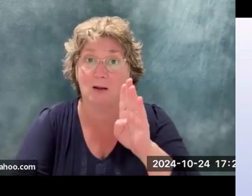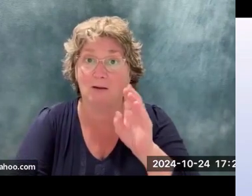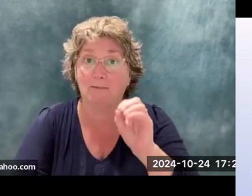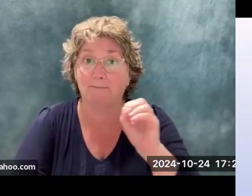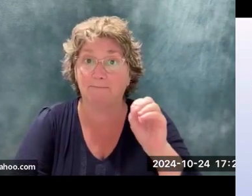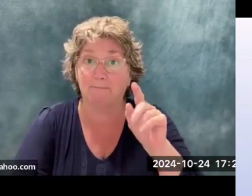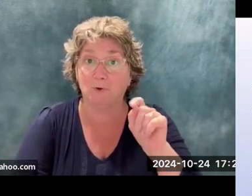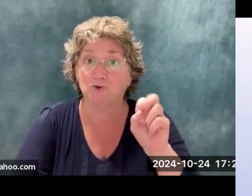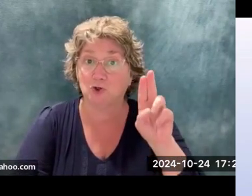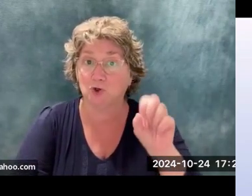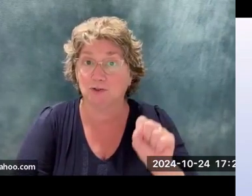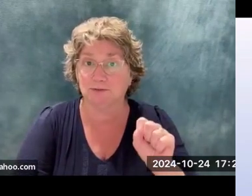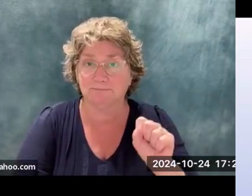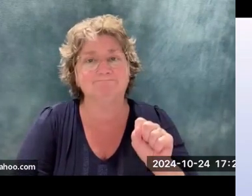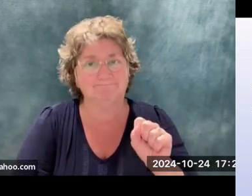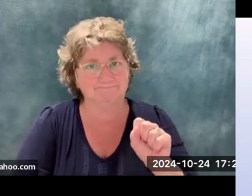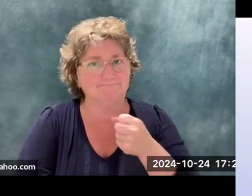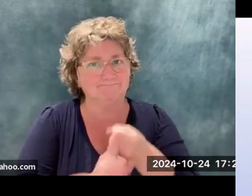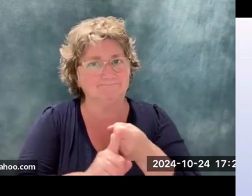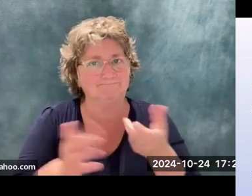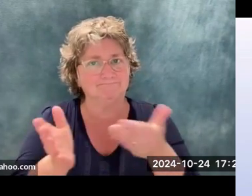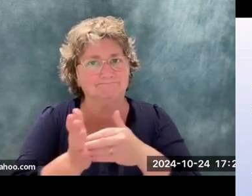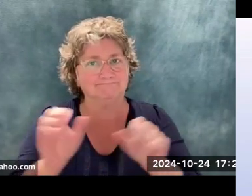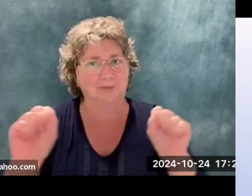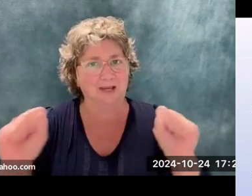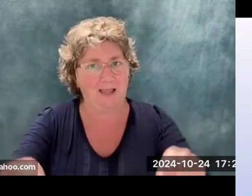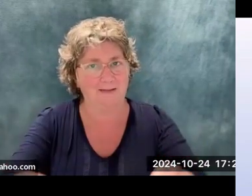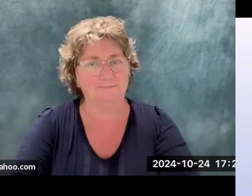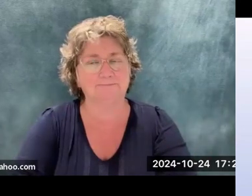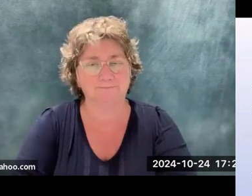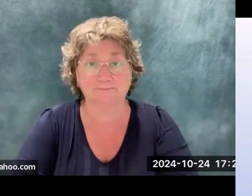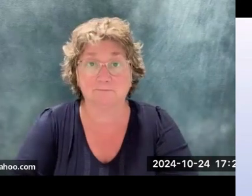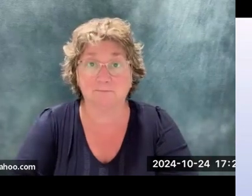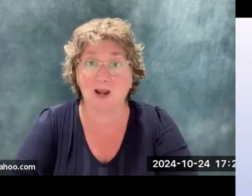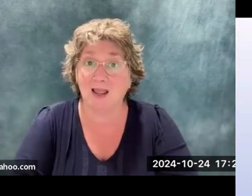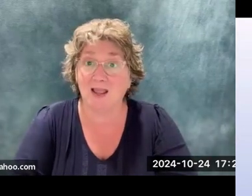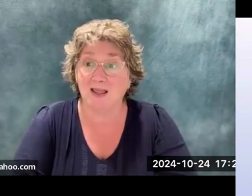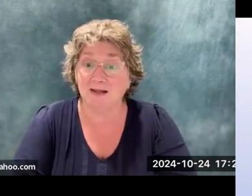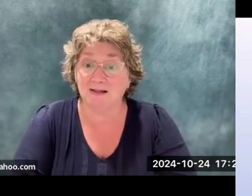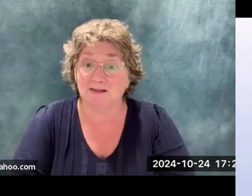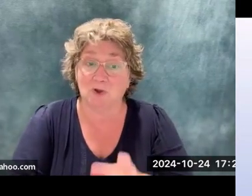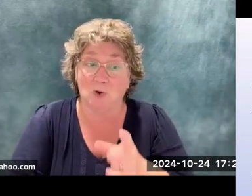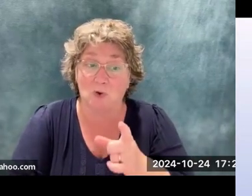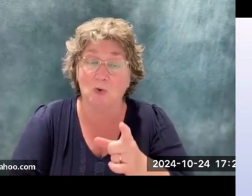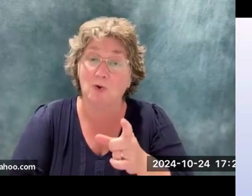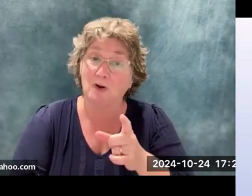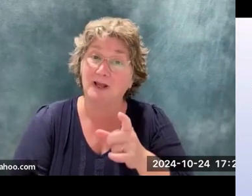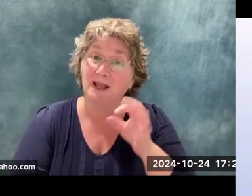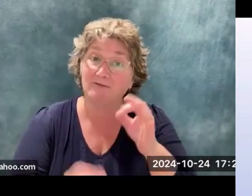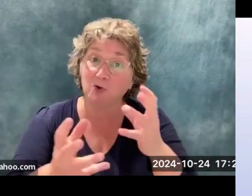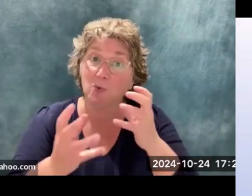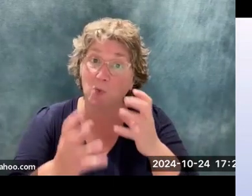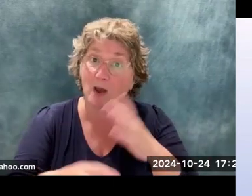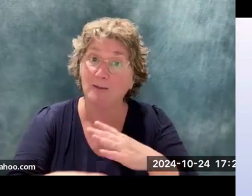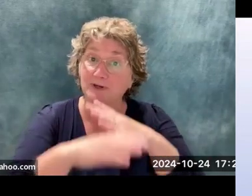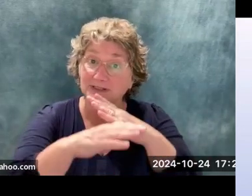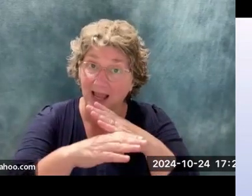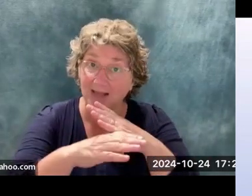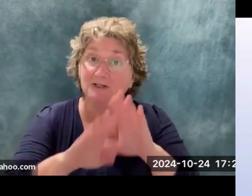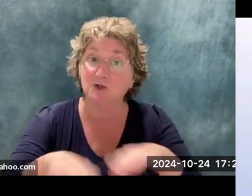that we, those of us who want to protect our children and also protect society, we should get vaccinated, our children should get vaccinated.